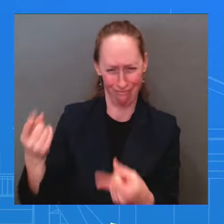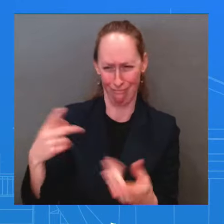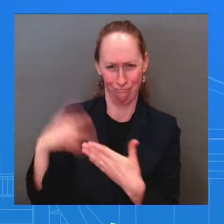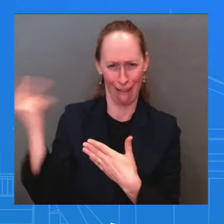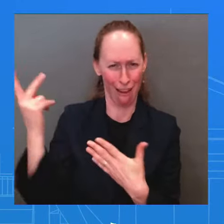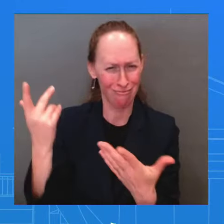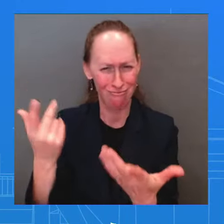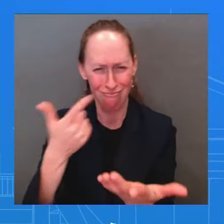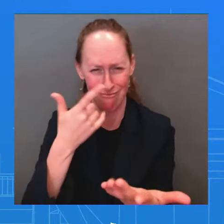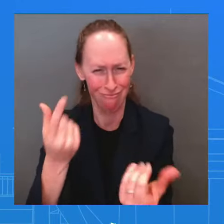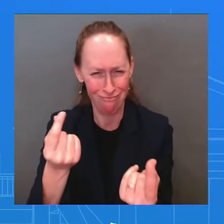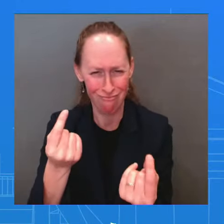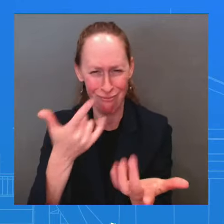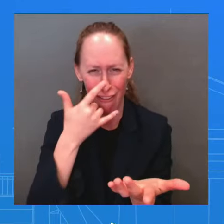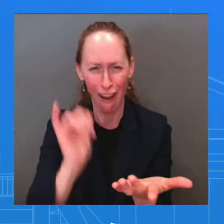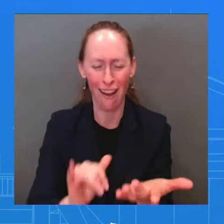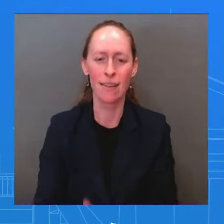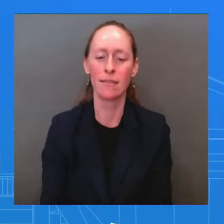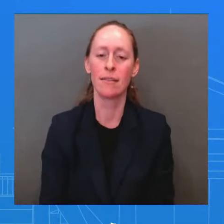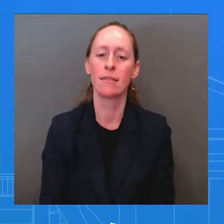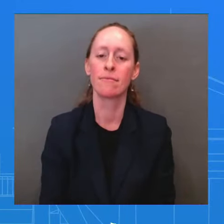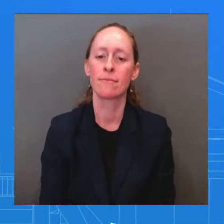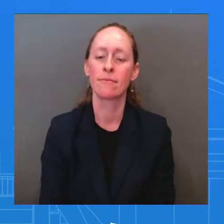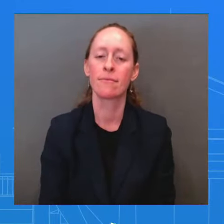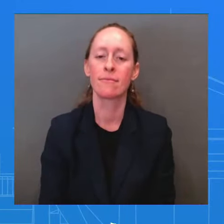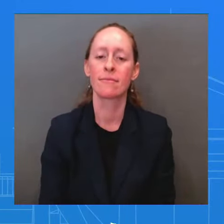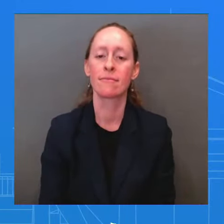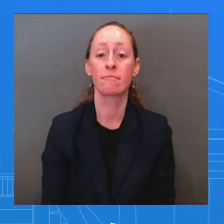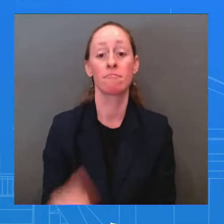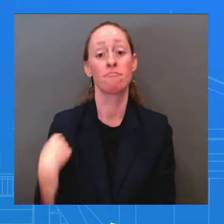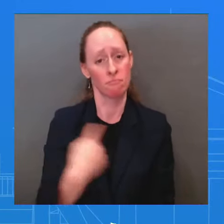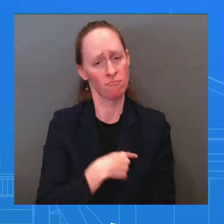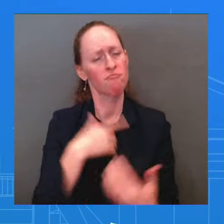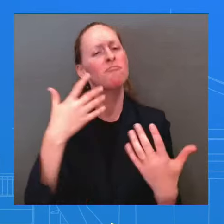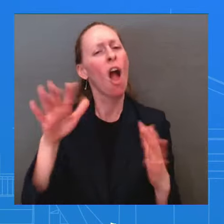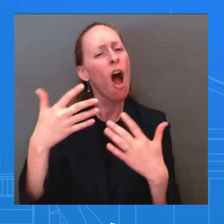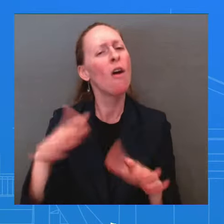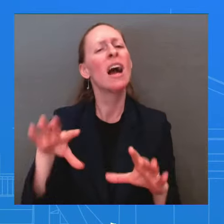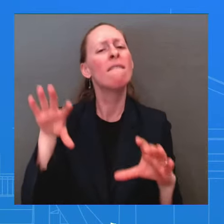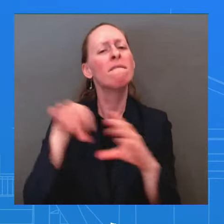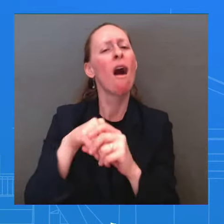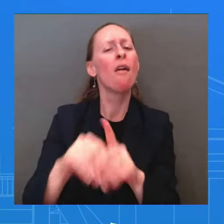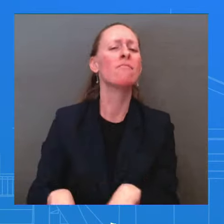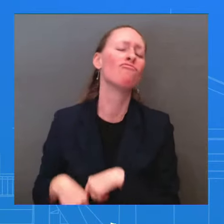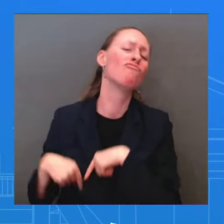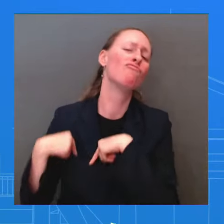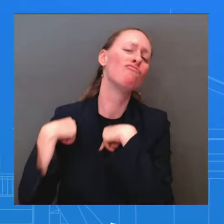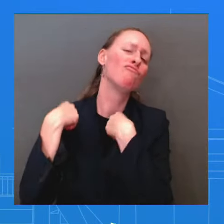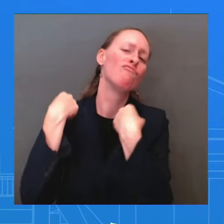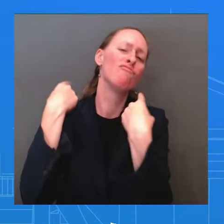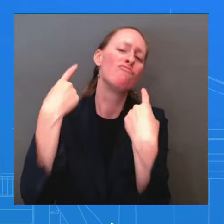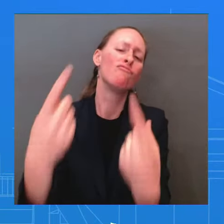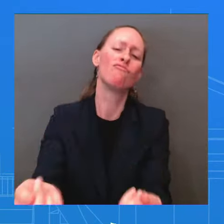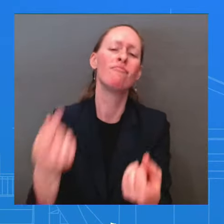So, look, we've been engaged with the parties on a regular basis. We have. And I've mentioned this multiple times over the past several weeks, certainly.